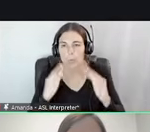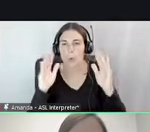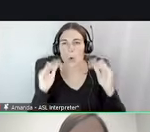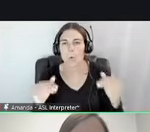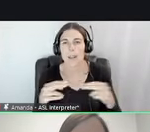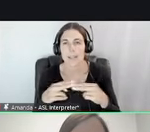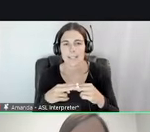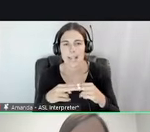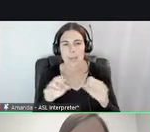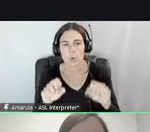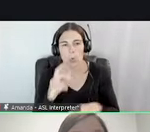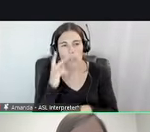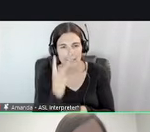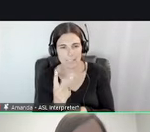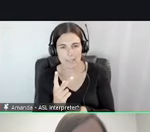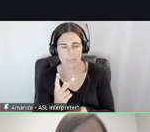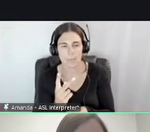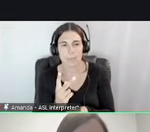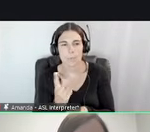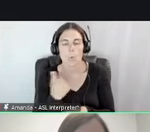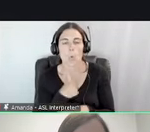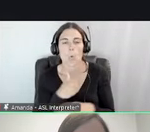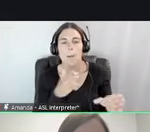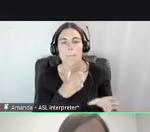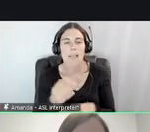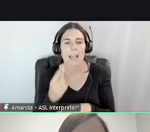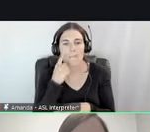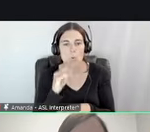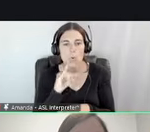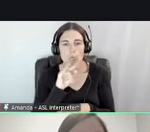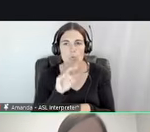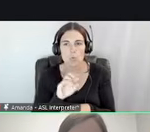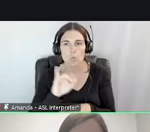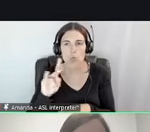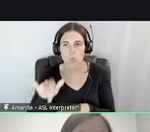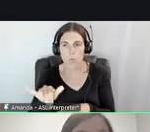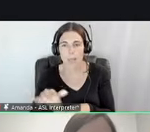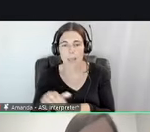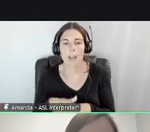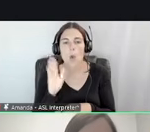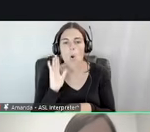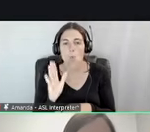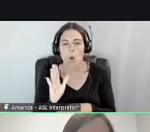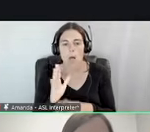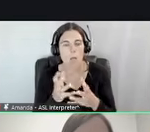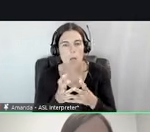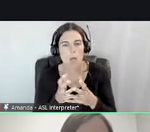you can see uh what we plan for June and July. Uh, we'll be doing a lot of onboarding for our roots